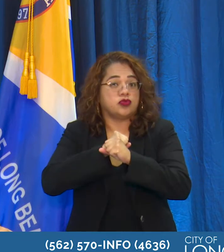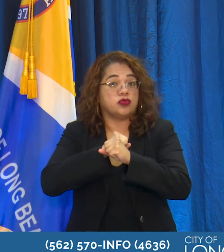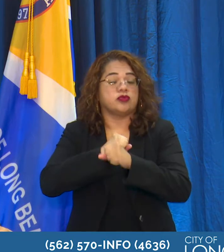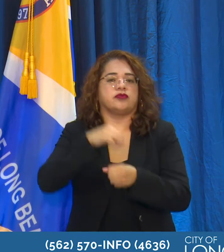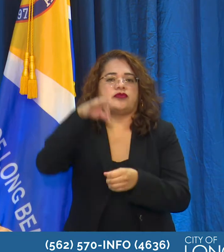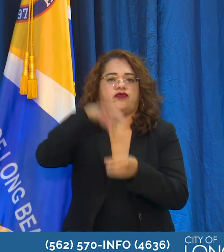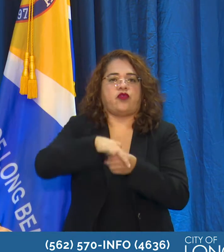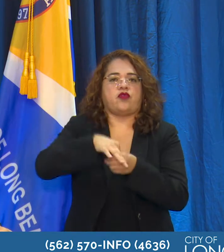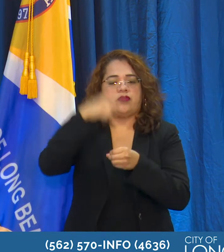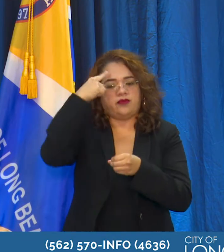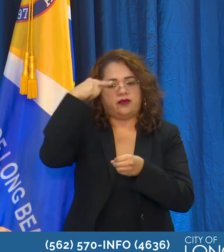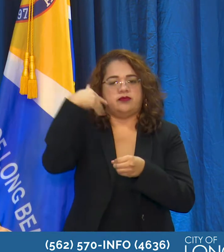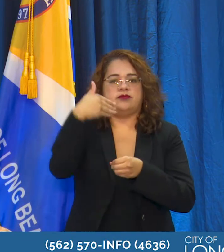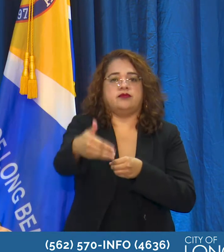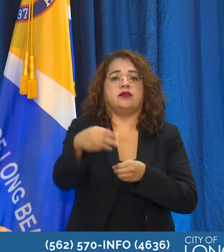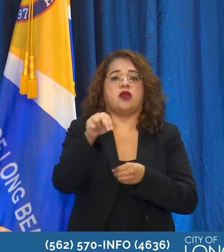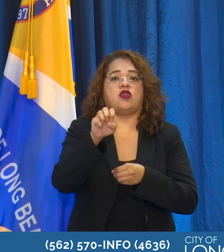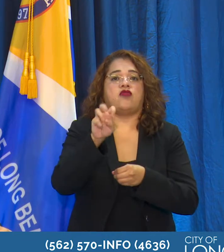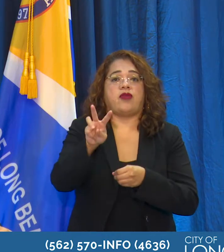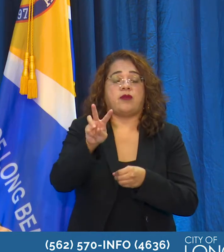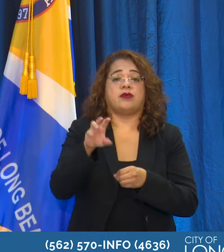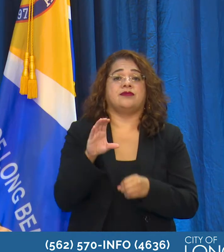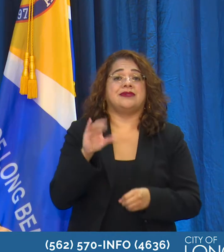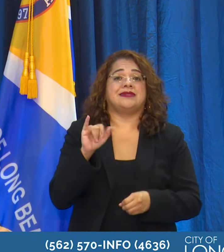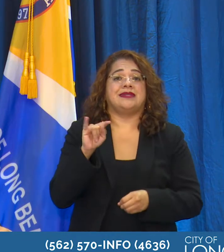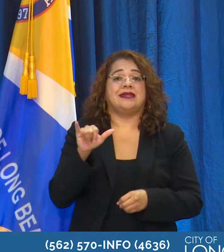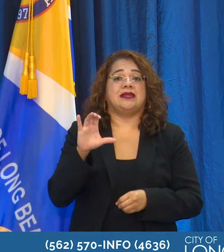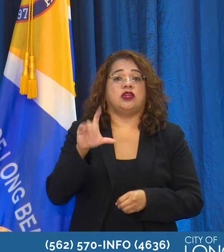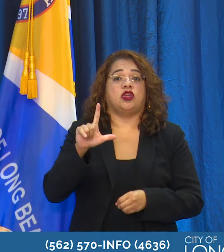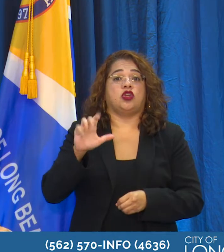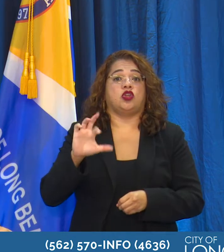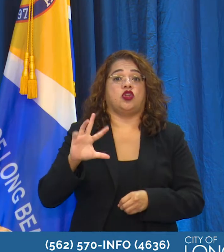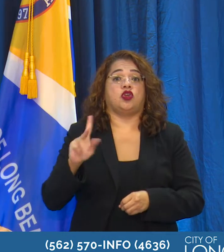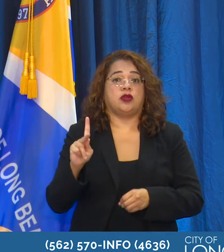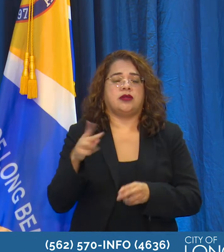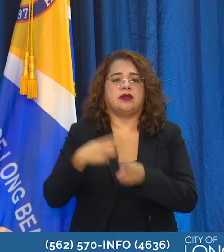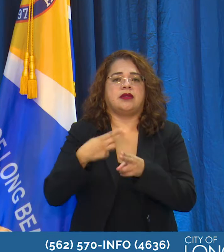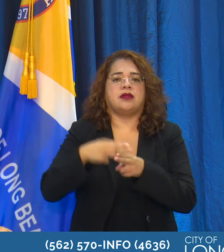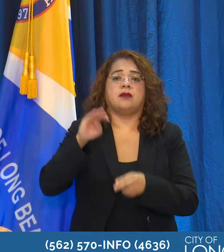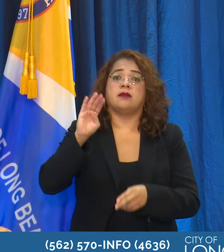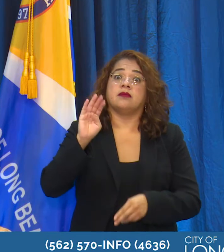Also, our city clerk, Monique DeLaGarza, is also going to talk about the election.